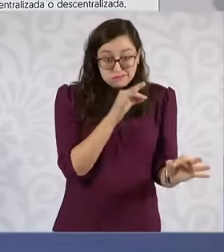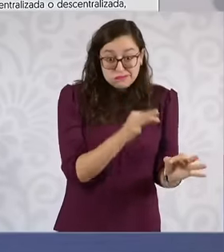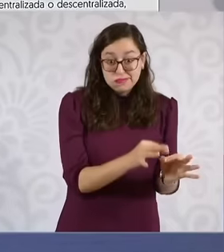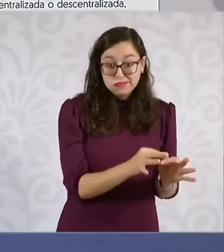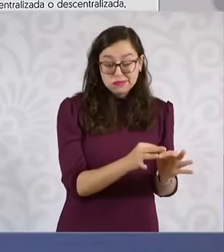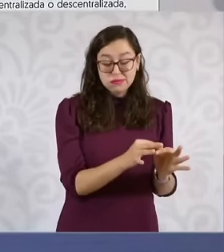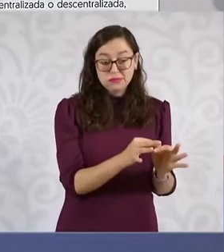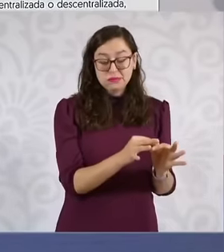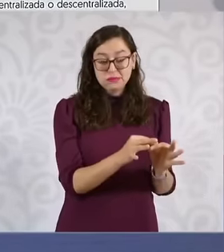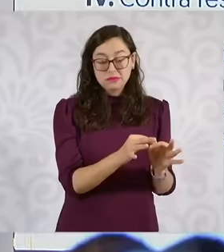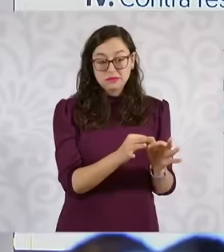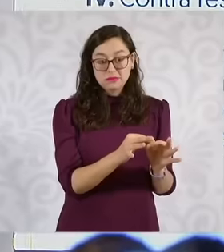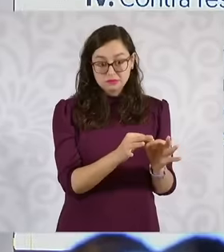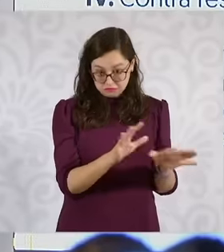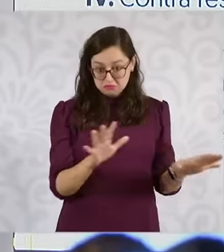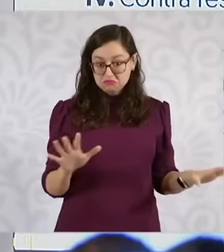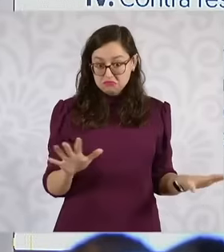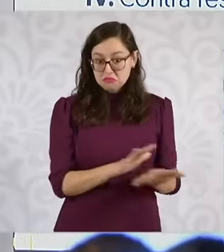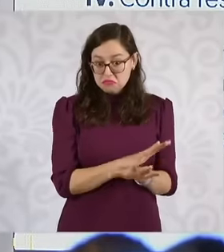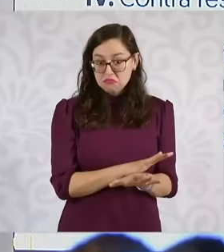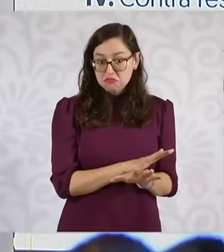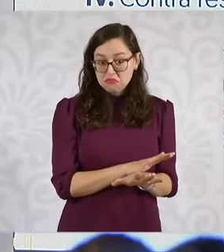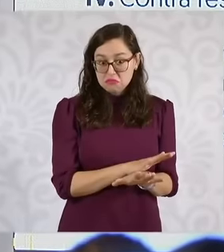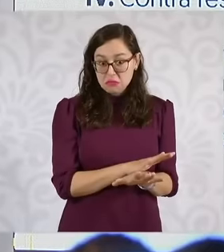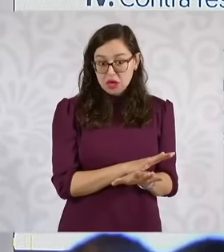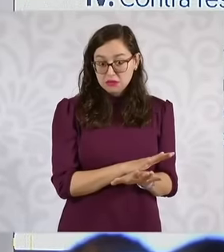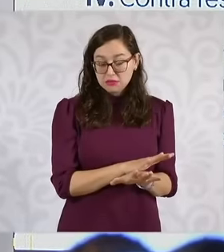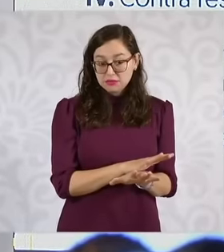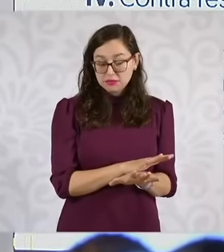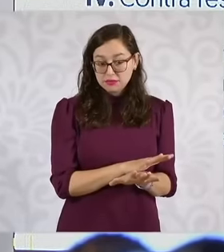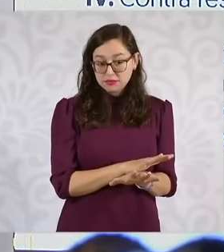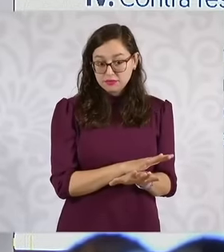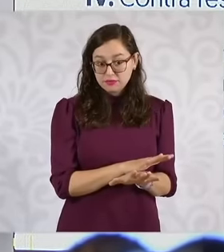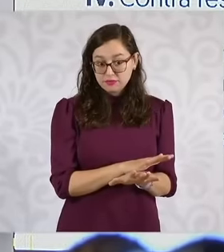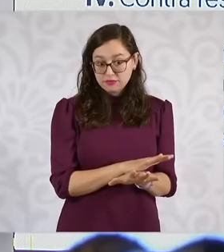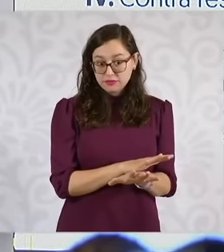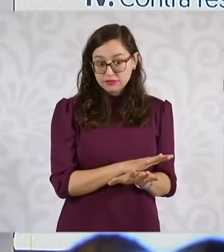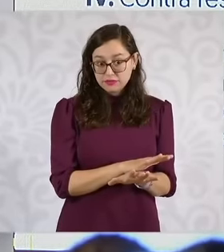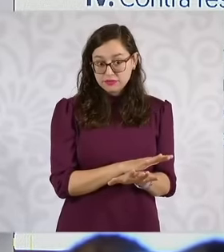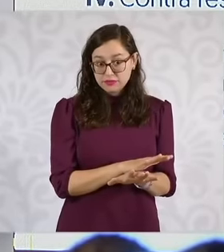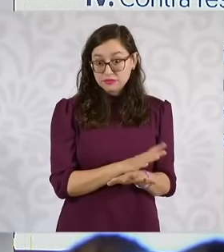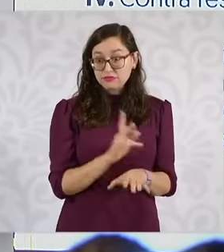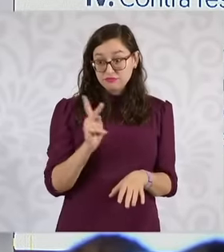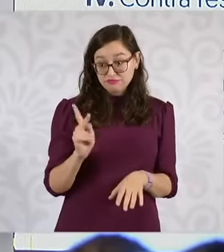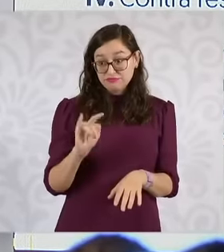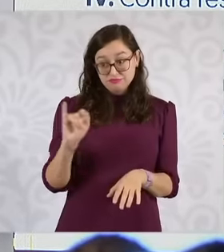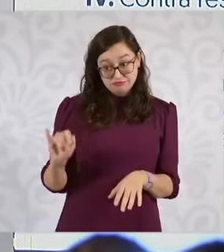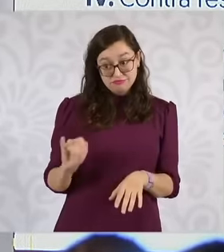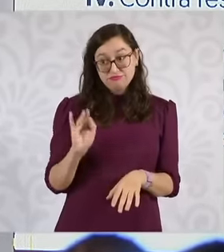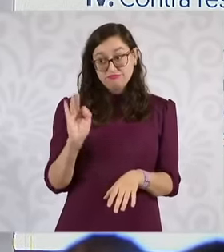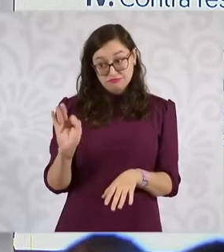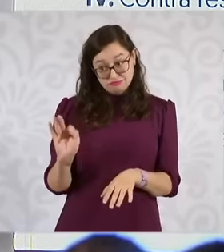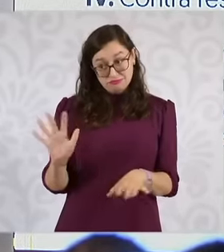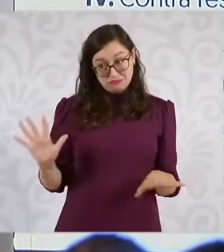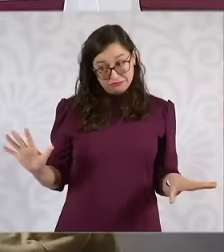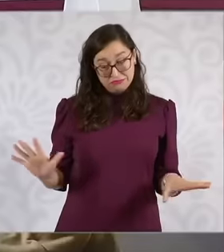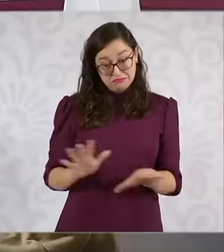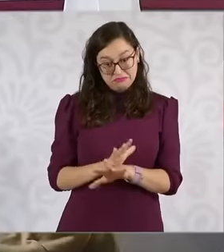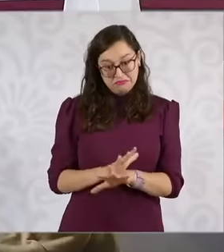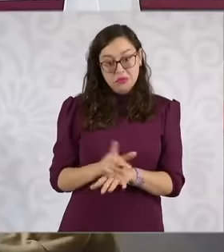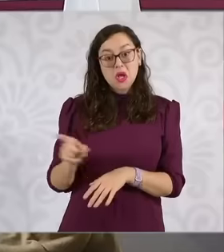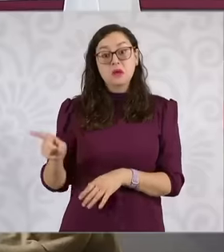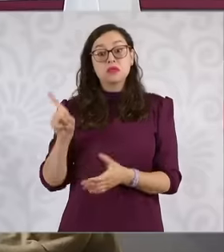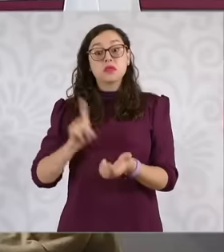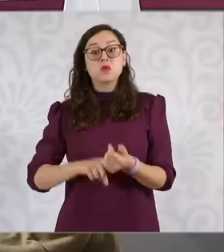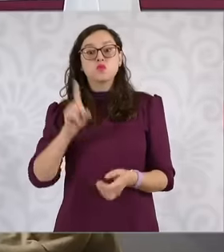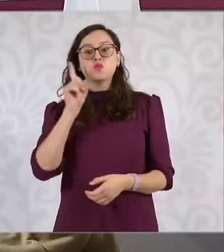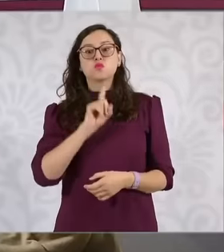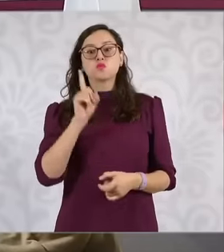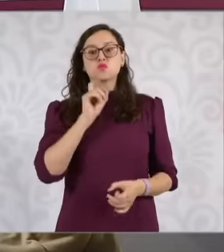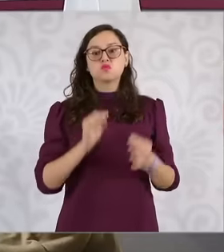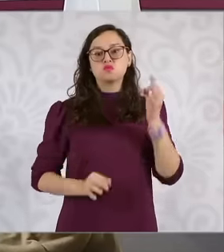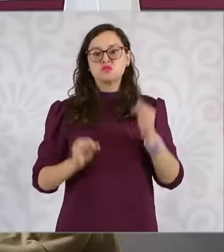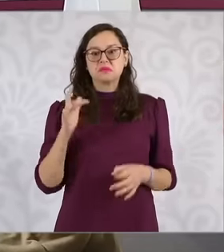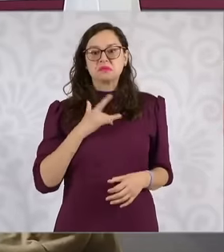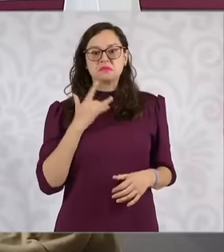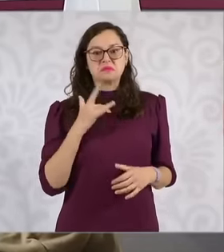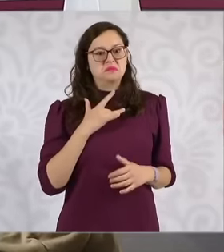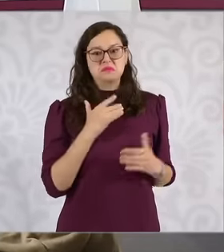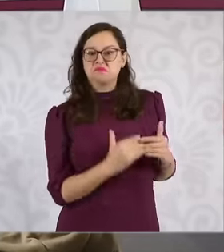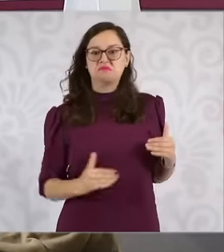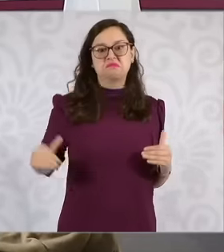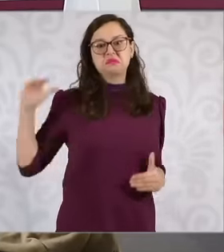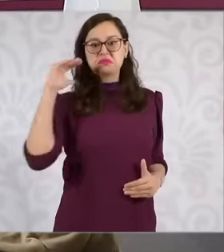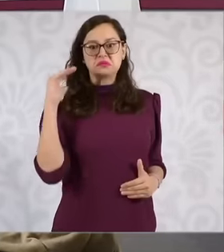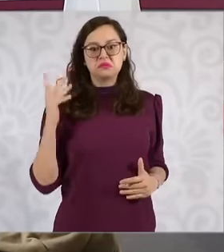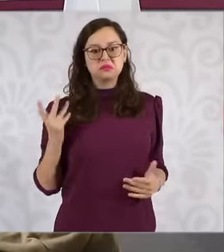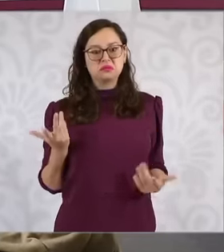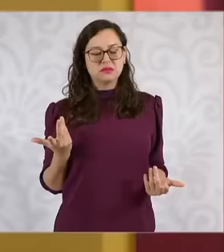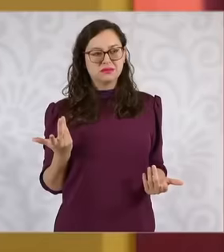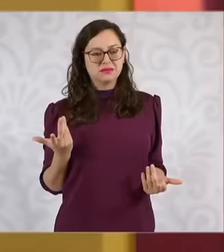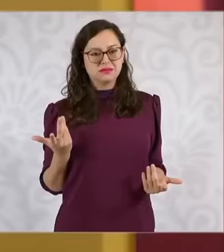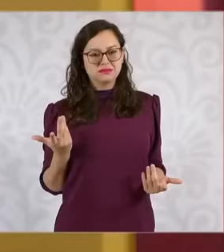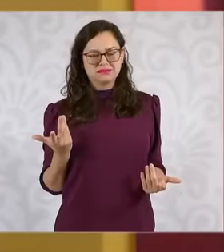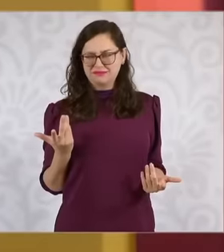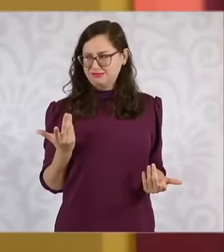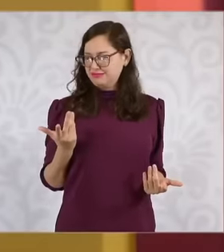to change power judicial in our country and a judge accepts a protection trial and issues